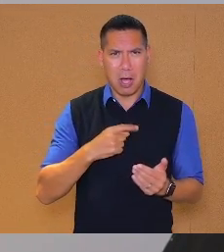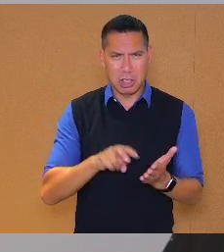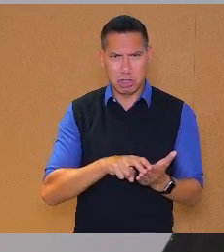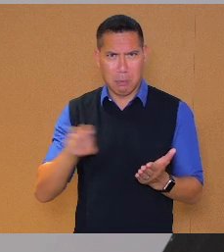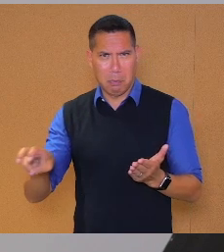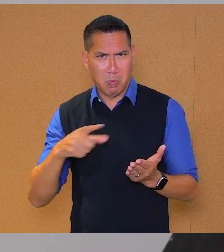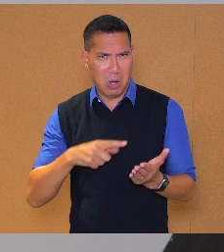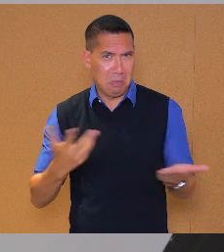would want to skip through us anyway.